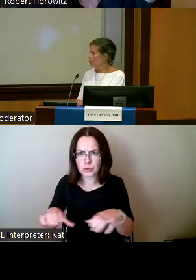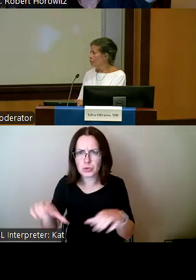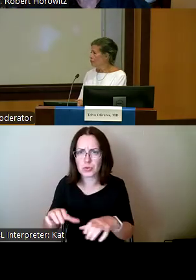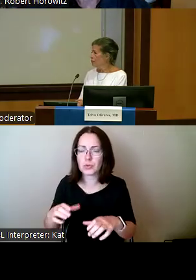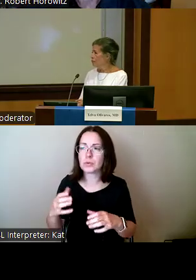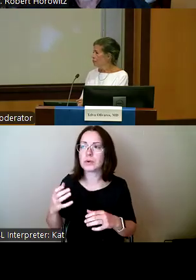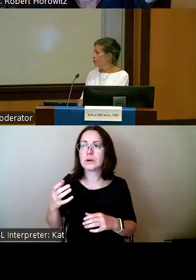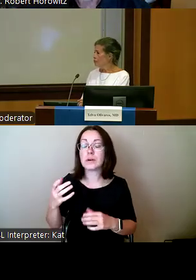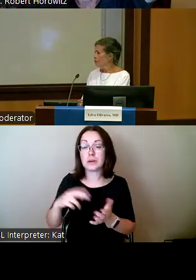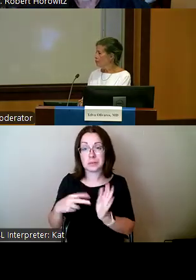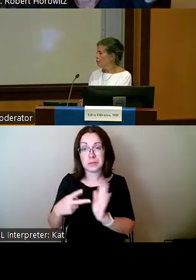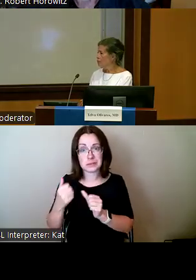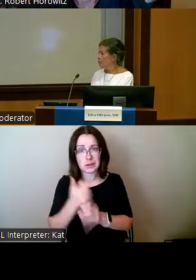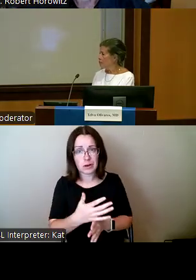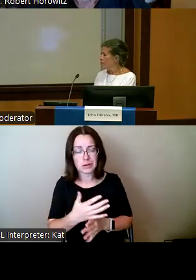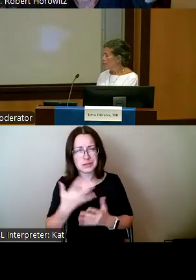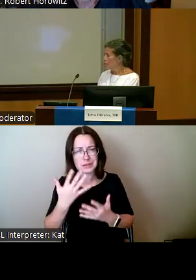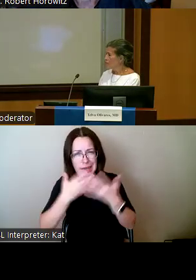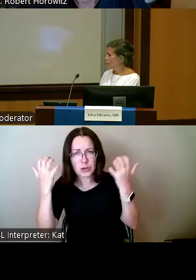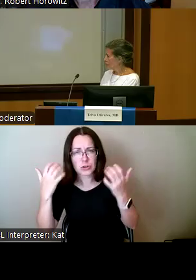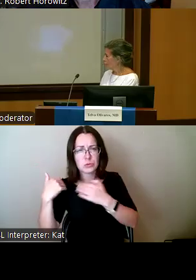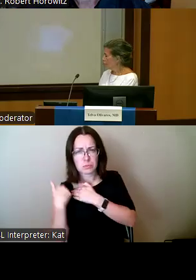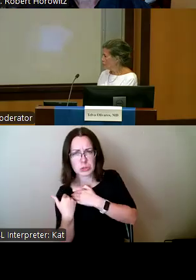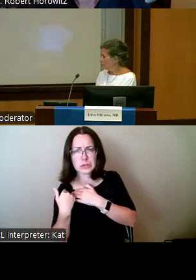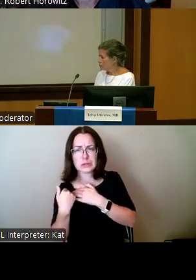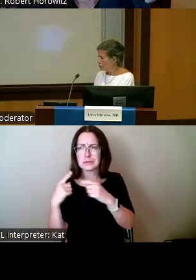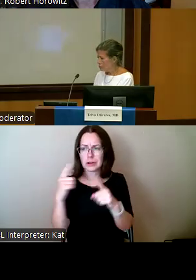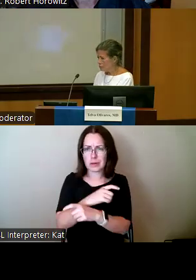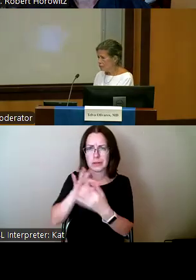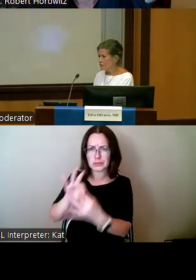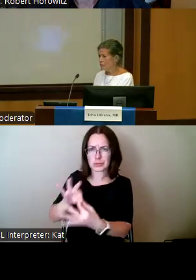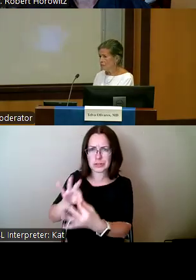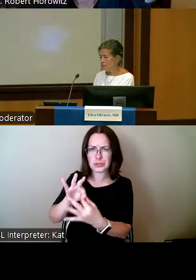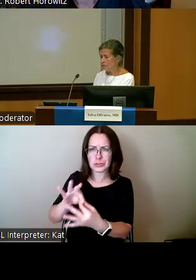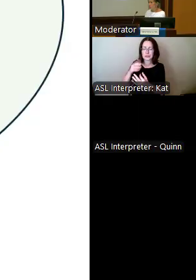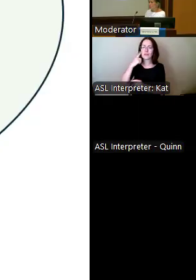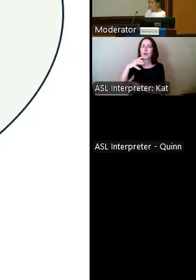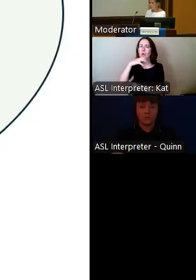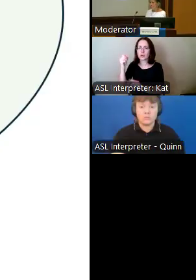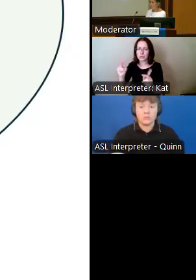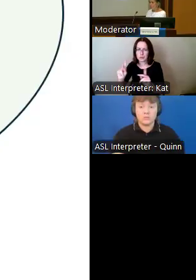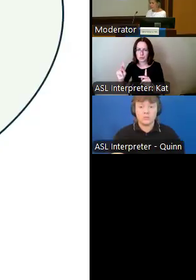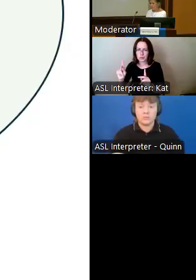burden complex relationship issues that relate to how end of life decisions get made then are